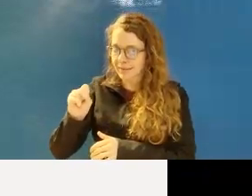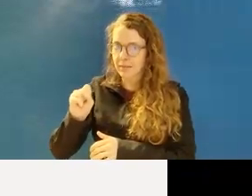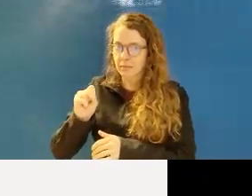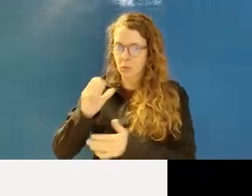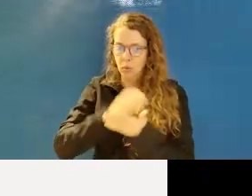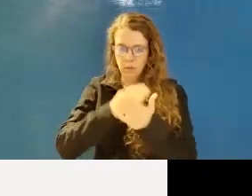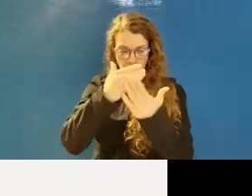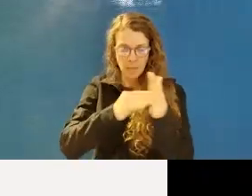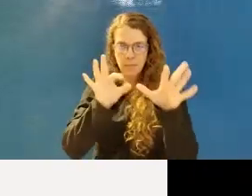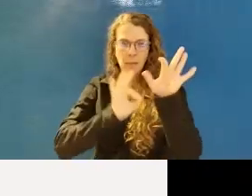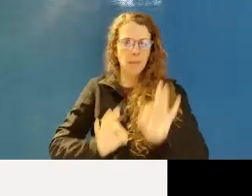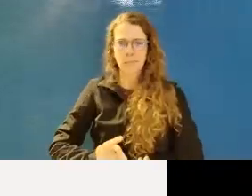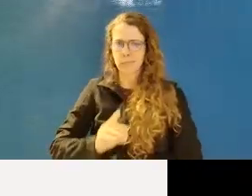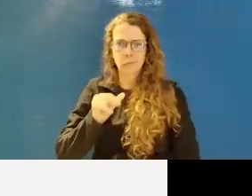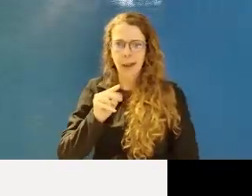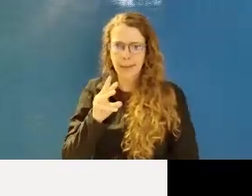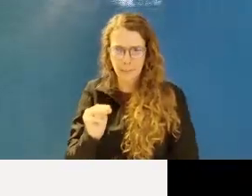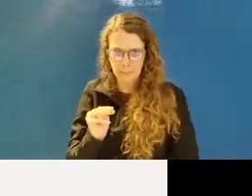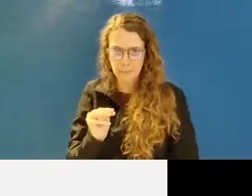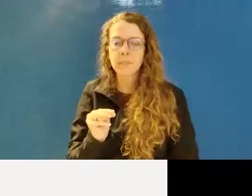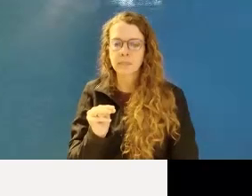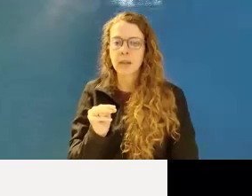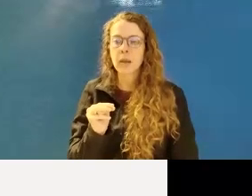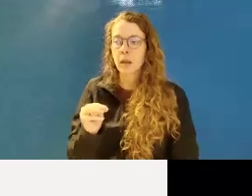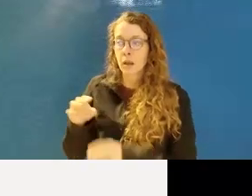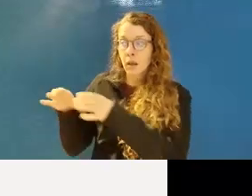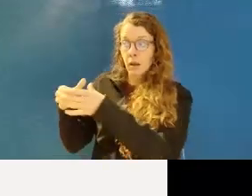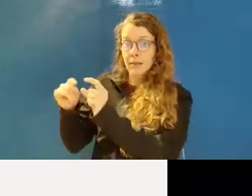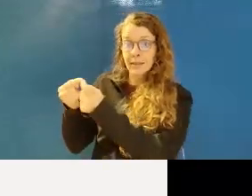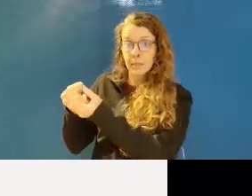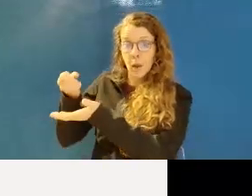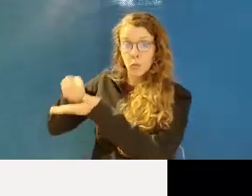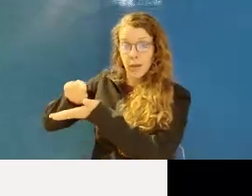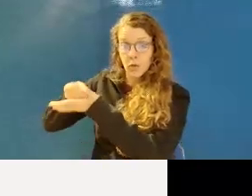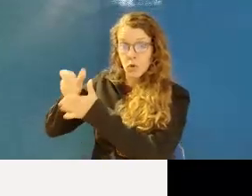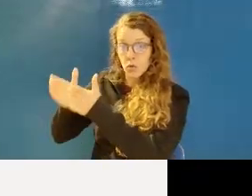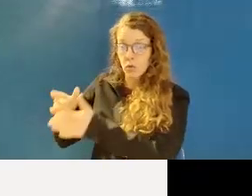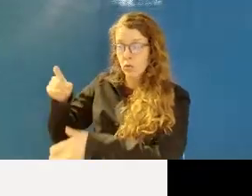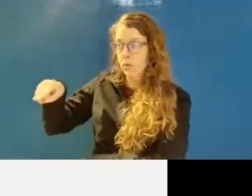what the accreditors are looking for is, you know, a